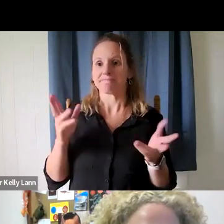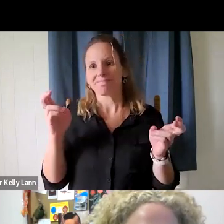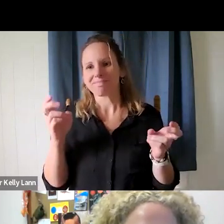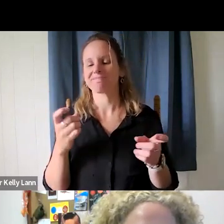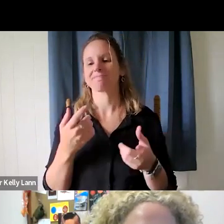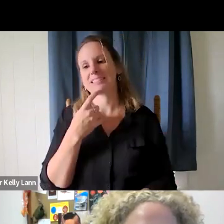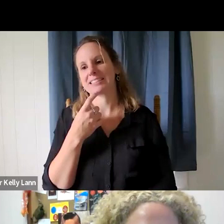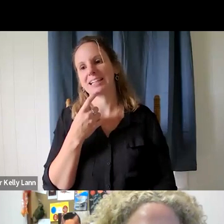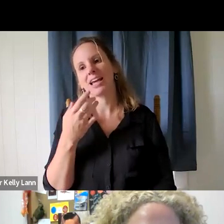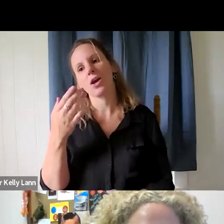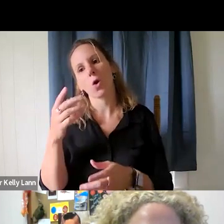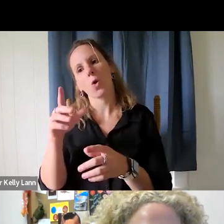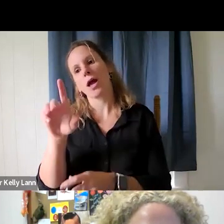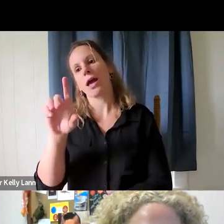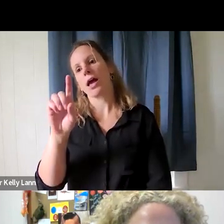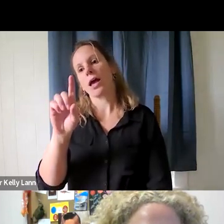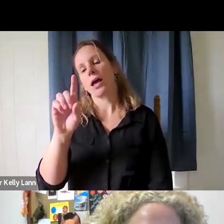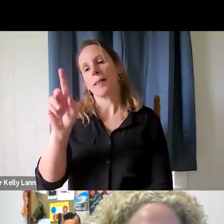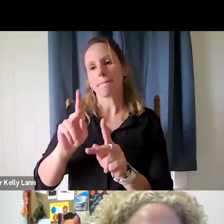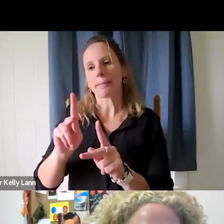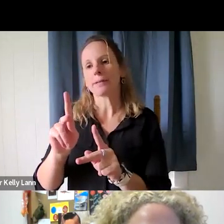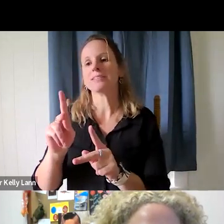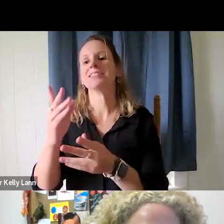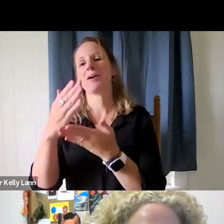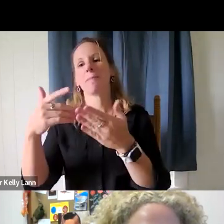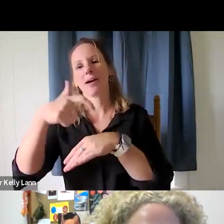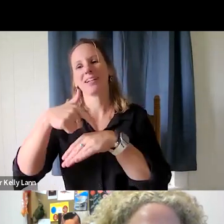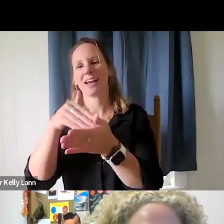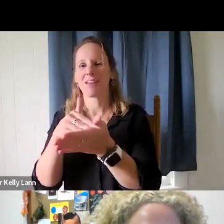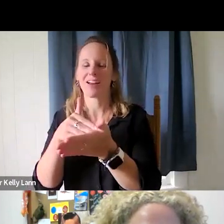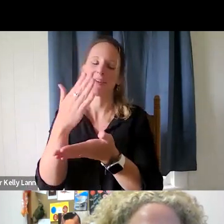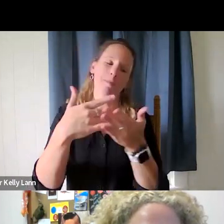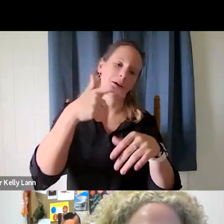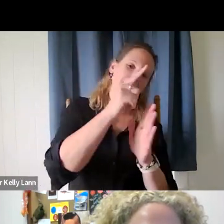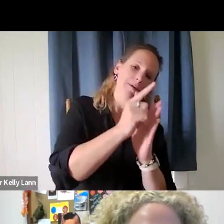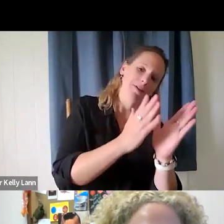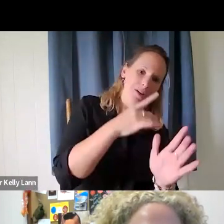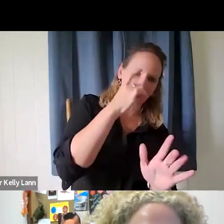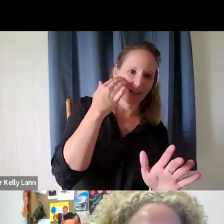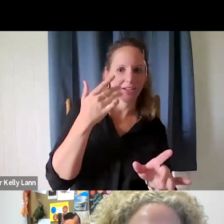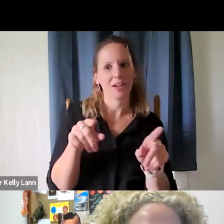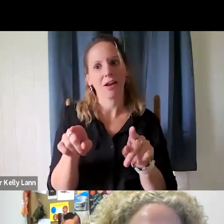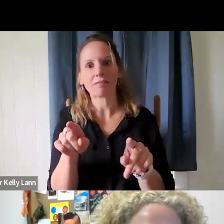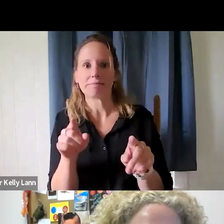are paid to be part-time doctors and part-time attorneys because they're pulling all this medical